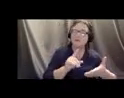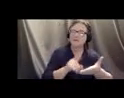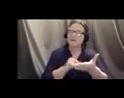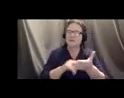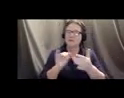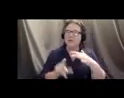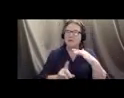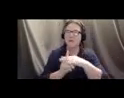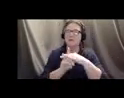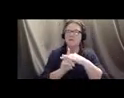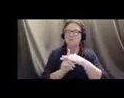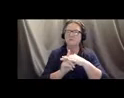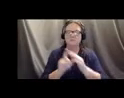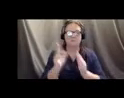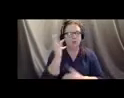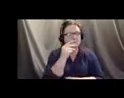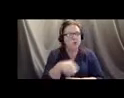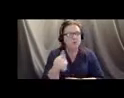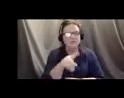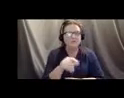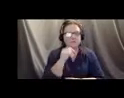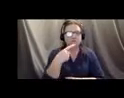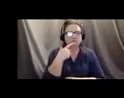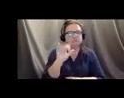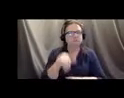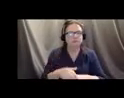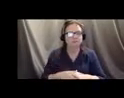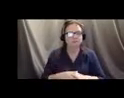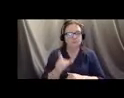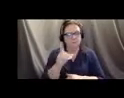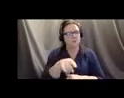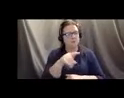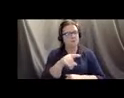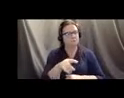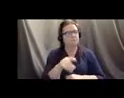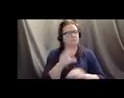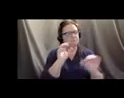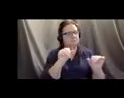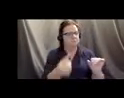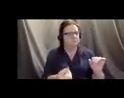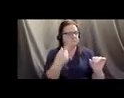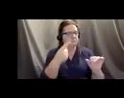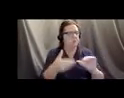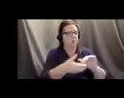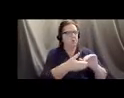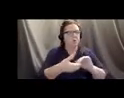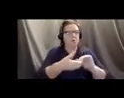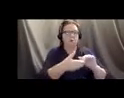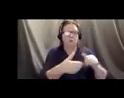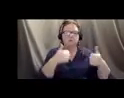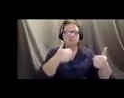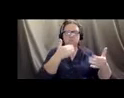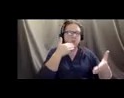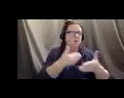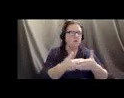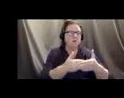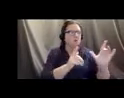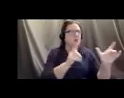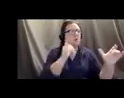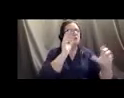And beautifully what you're saying is that we are going for this larger vision.